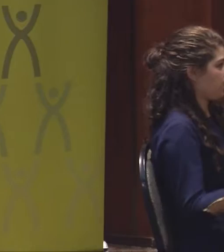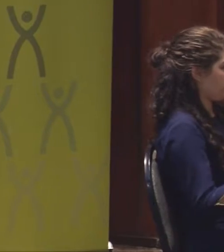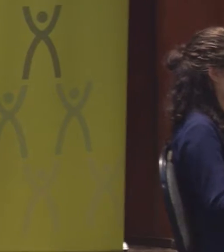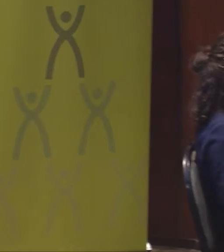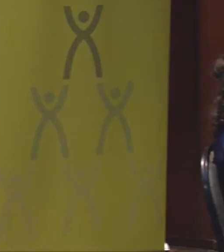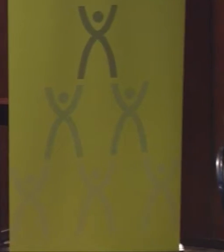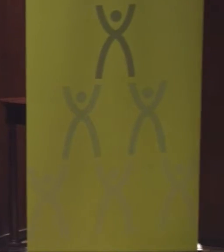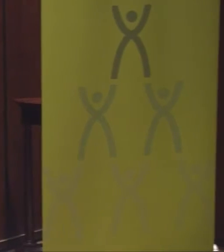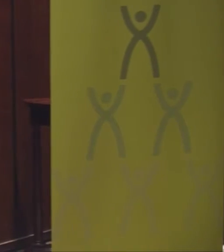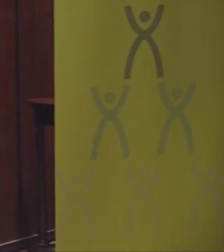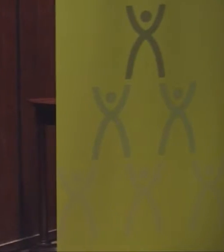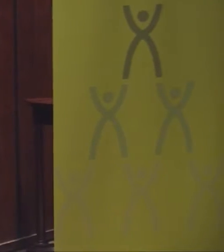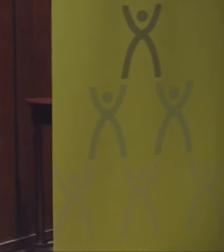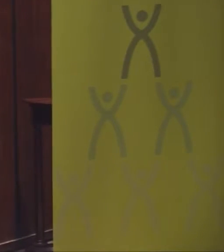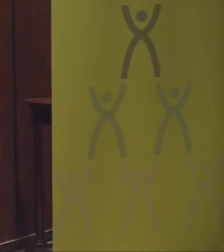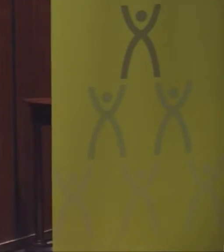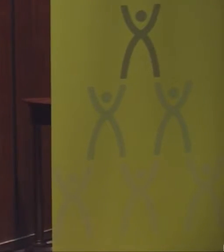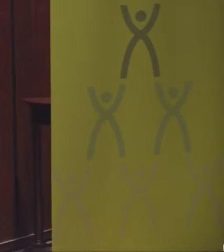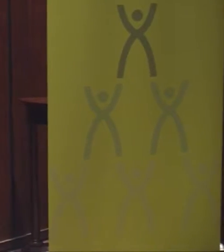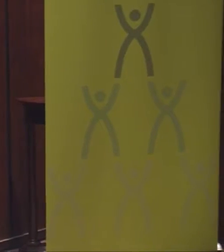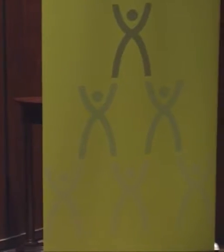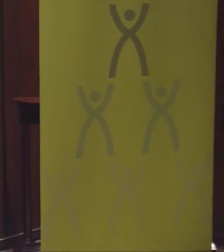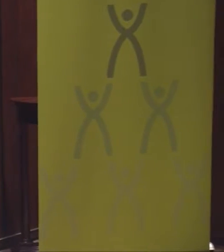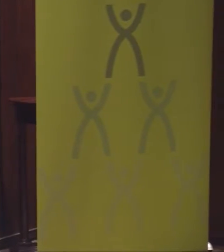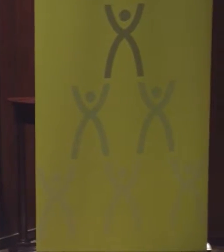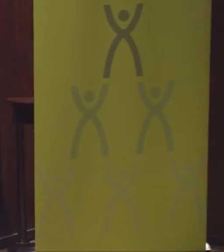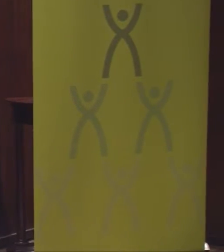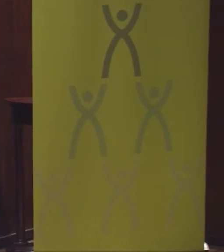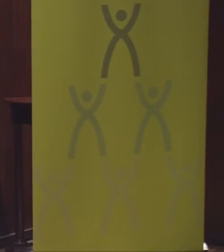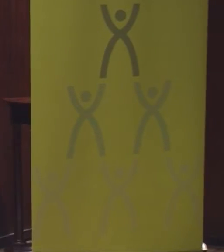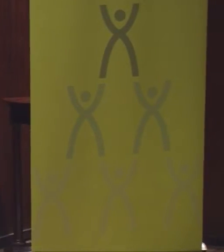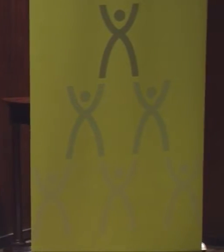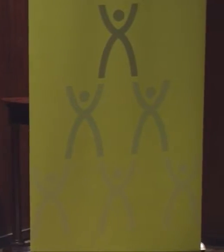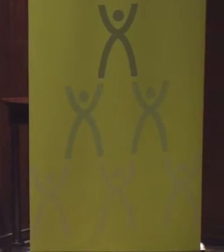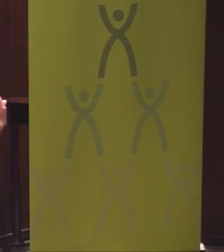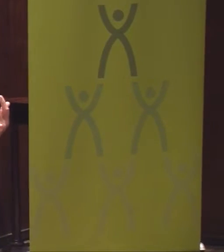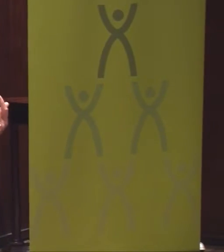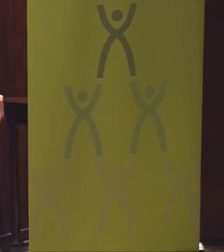So if a child can't see or first of all, they might not even know the thing exists in the